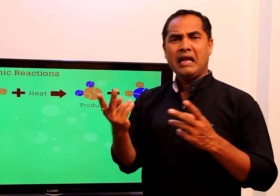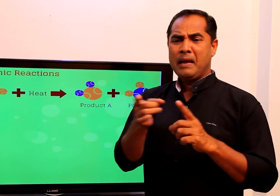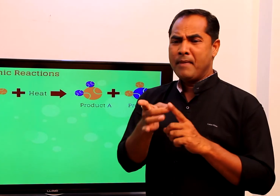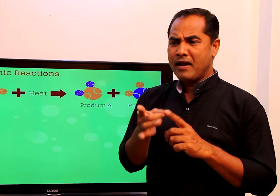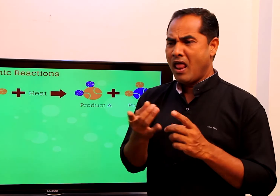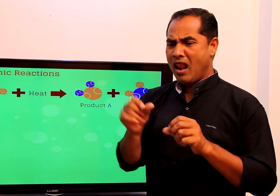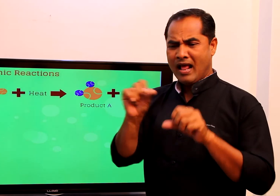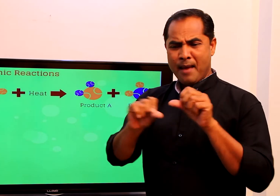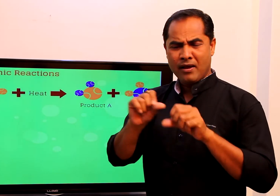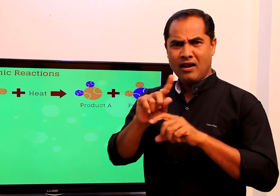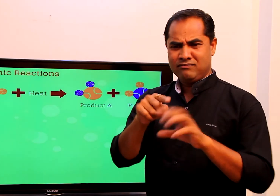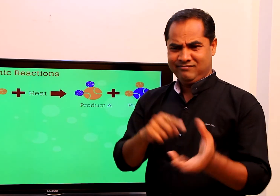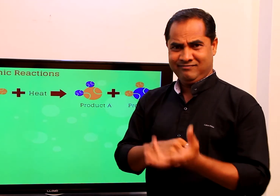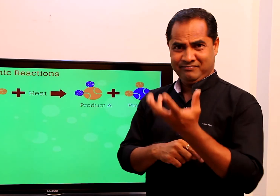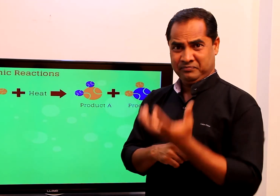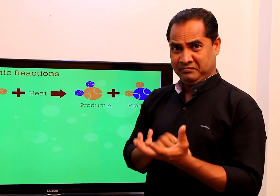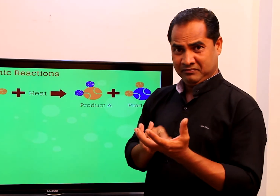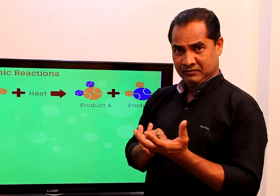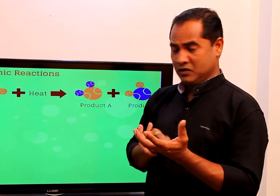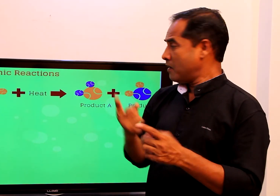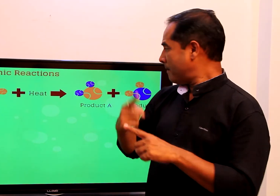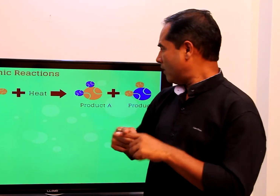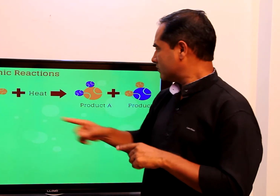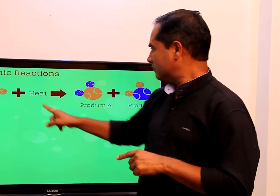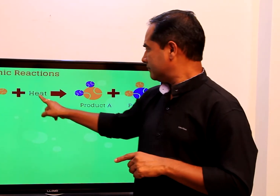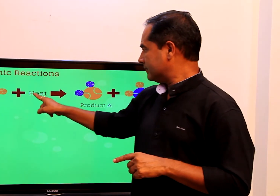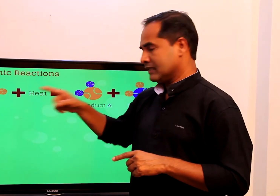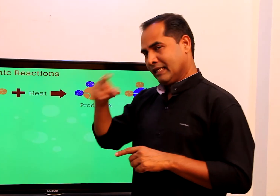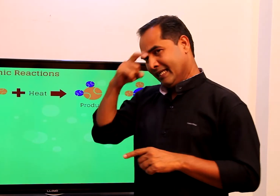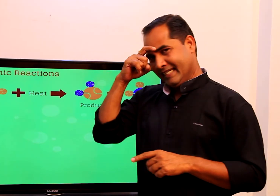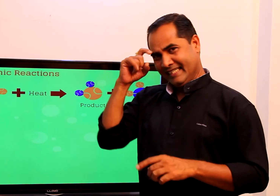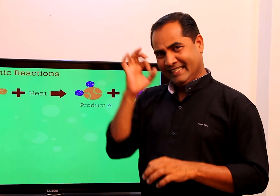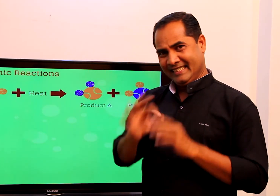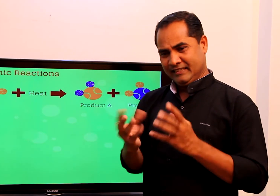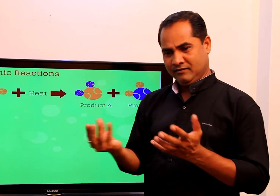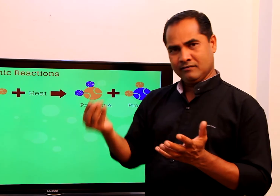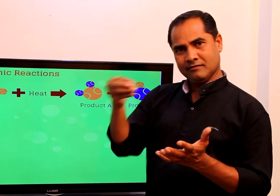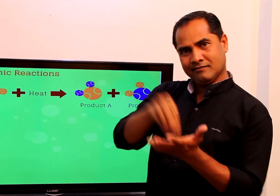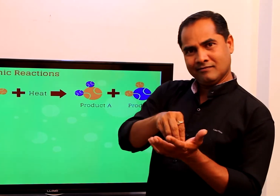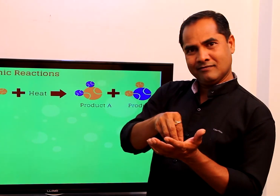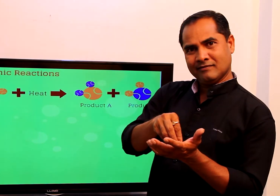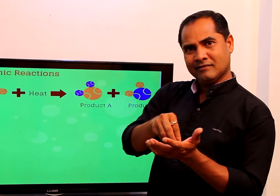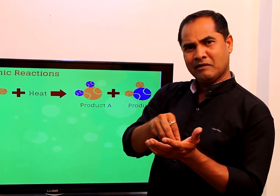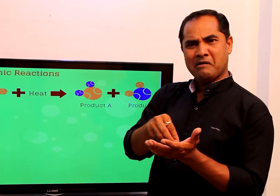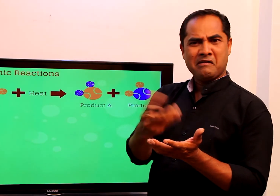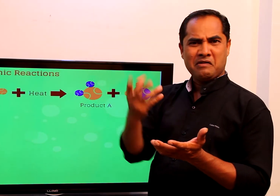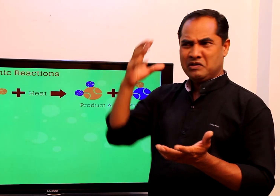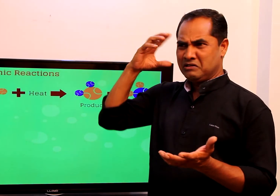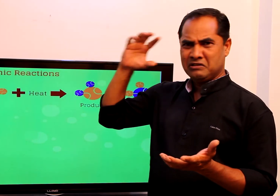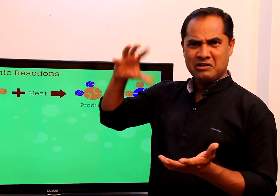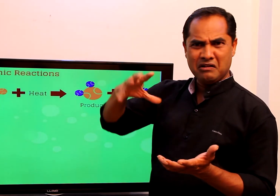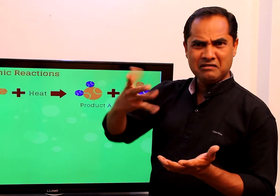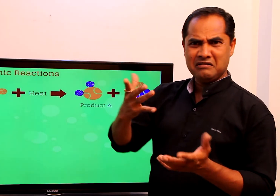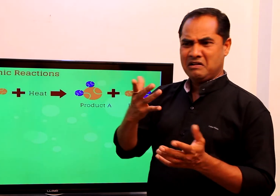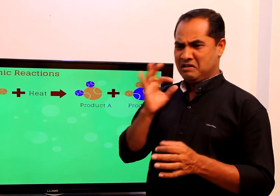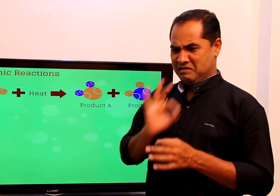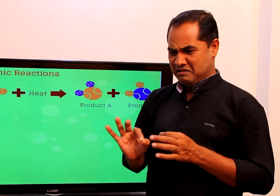So, here you see any reactant or chemical when we apply heat to it, it could be sunlight,